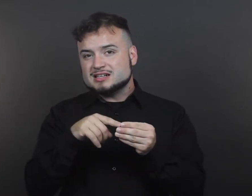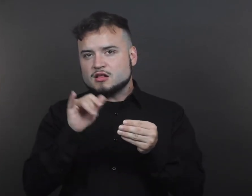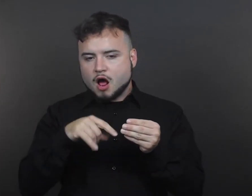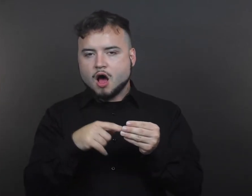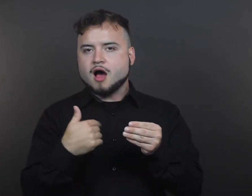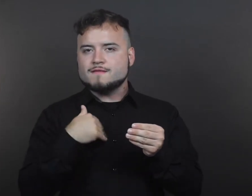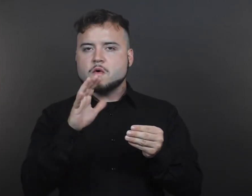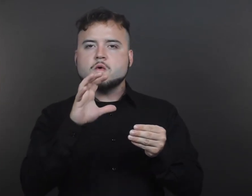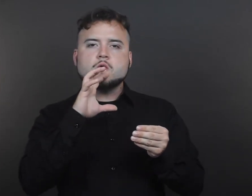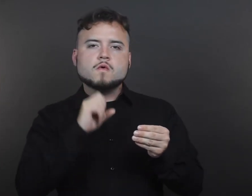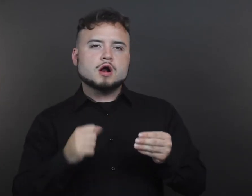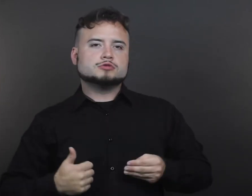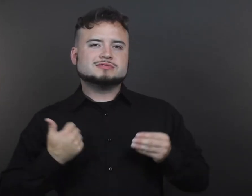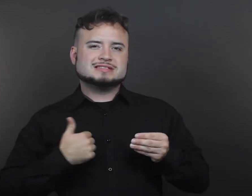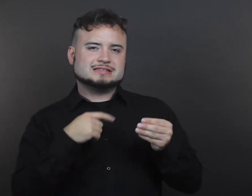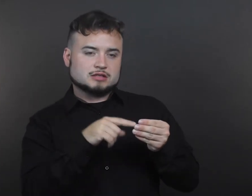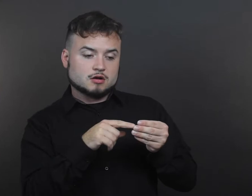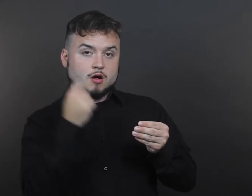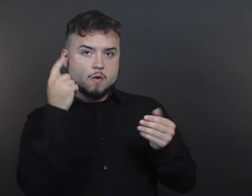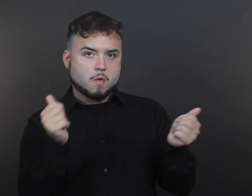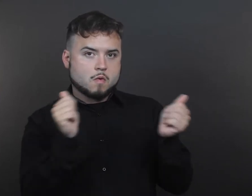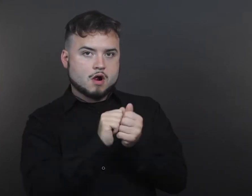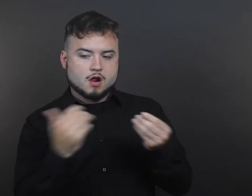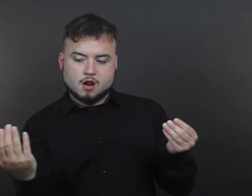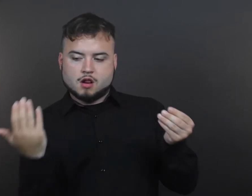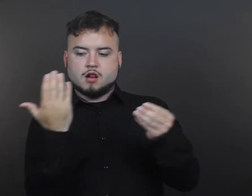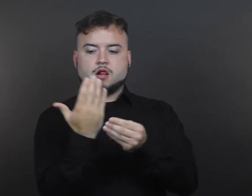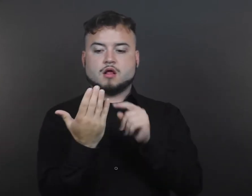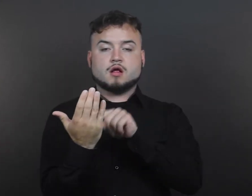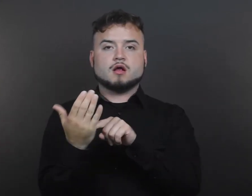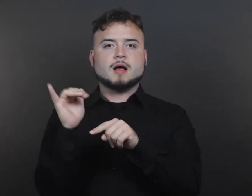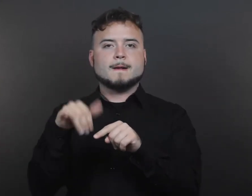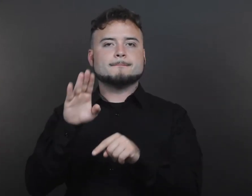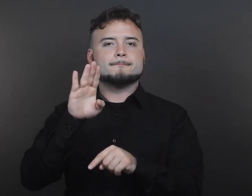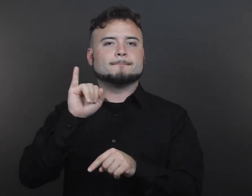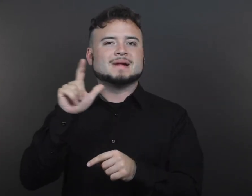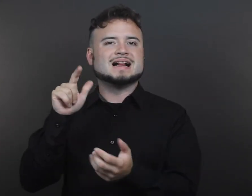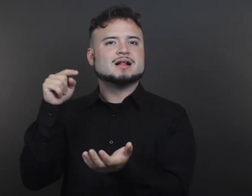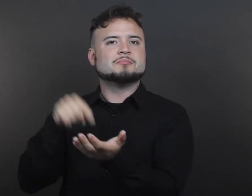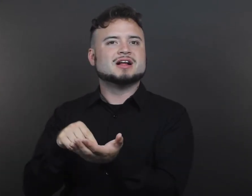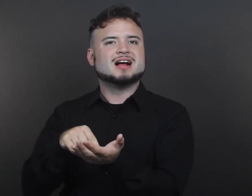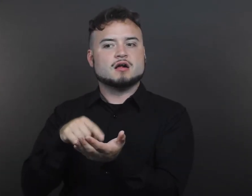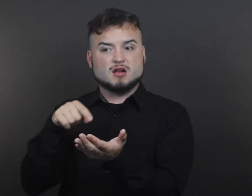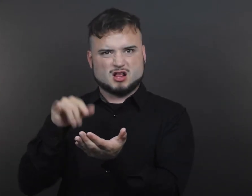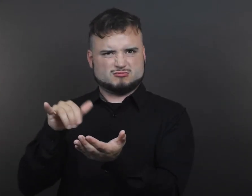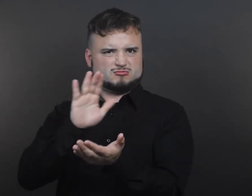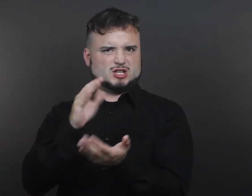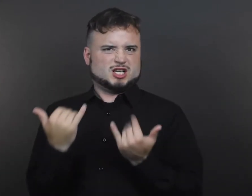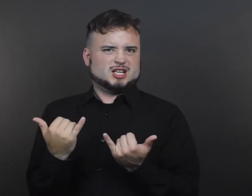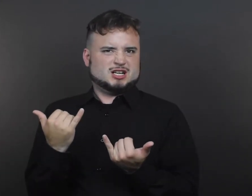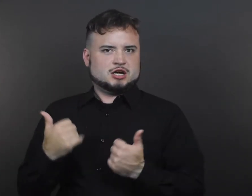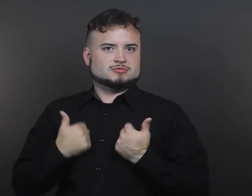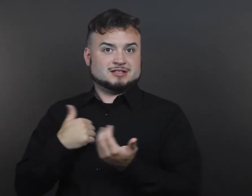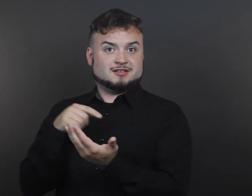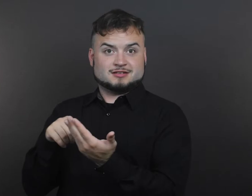a photo ID that has your old address, along with a bill that shows your current address.